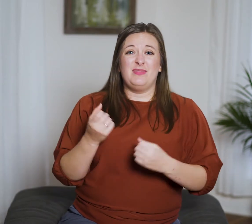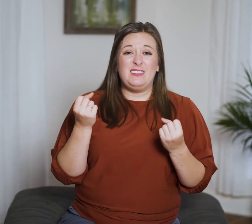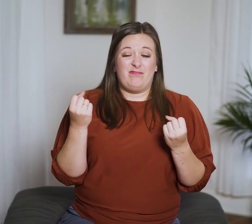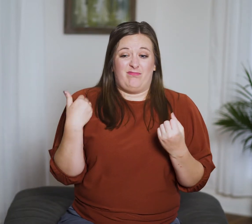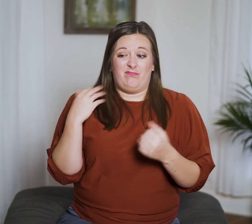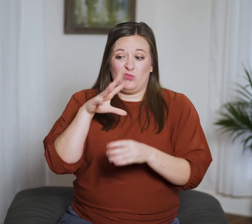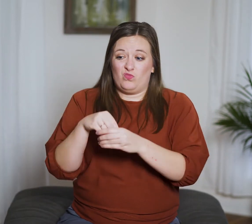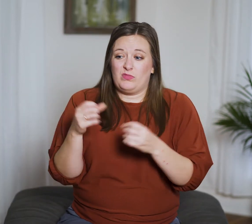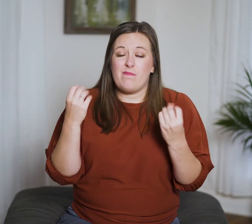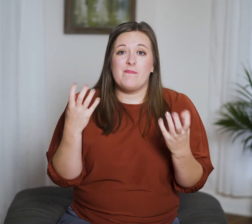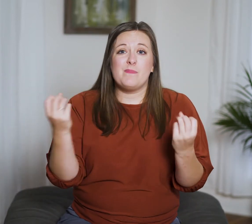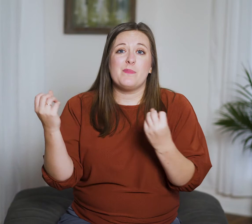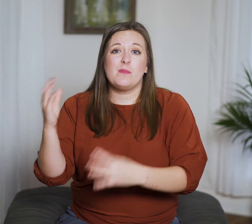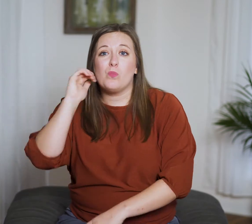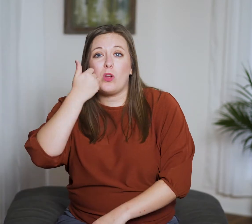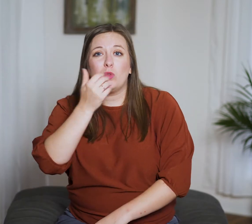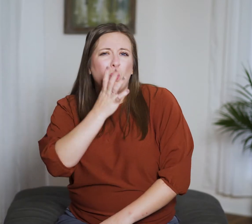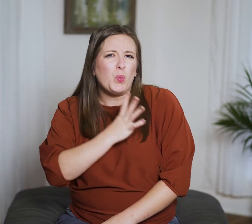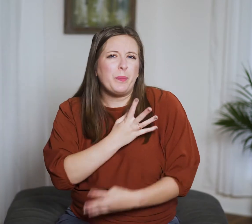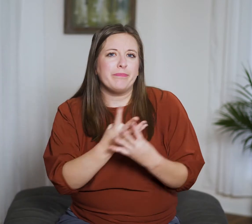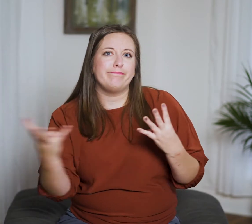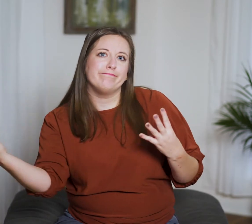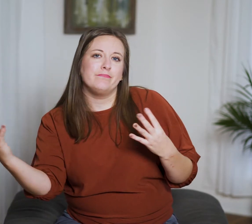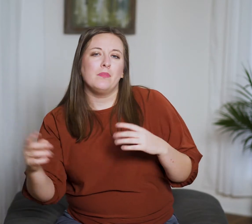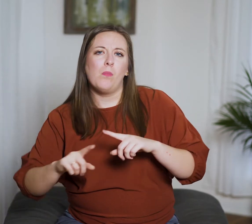and even has lots of concubines.